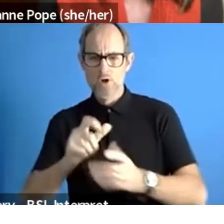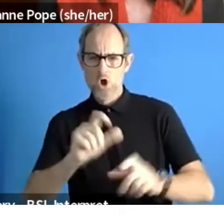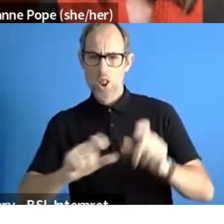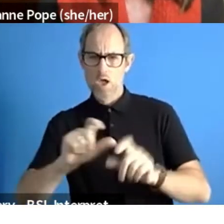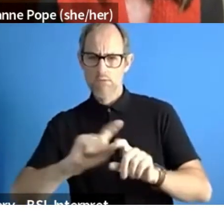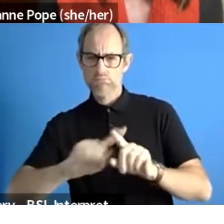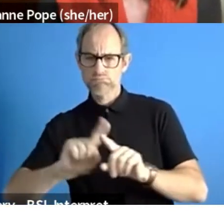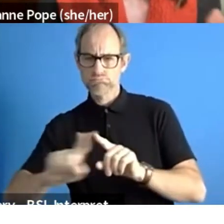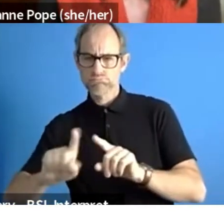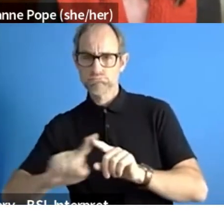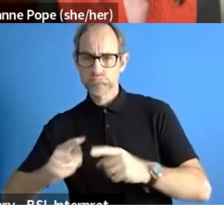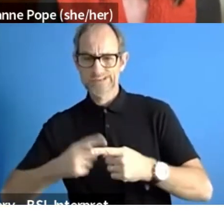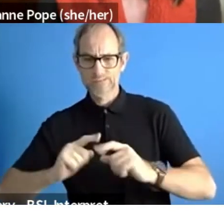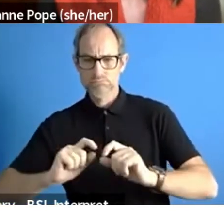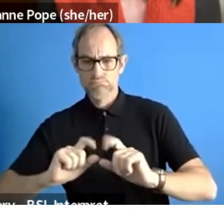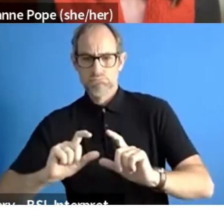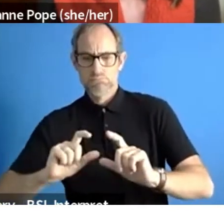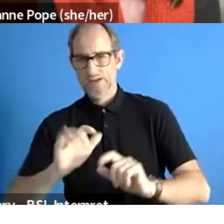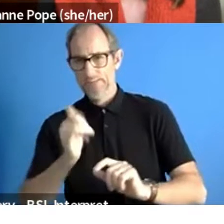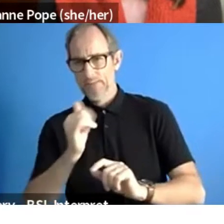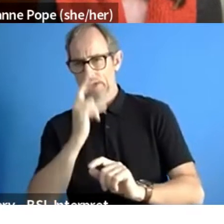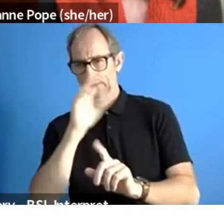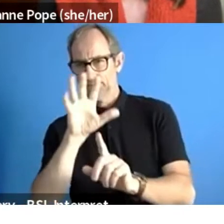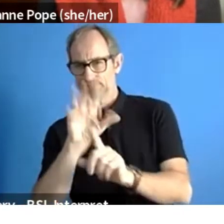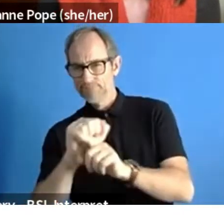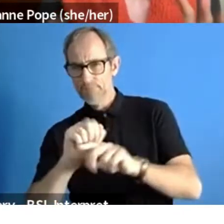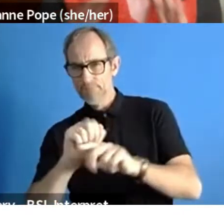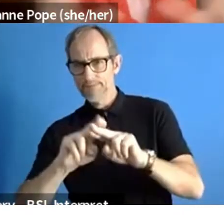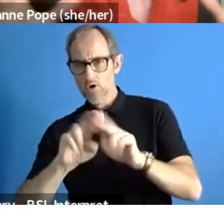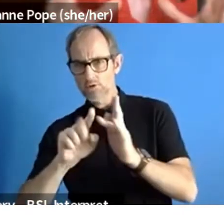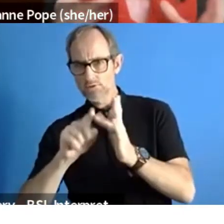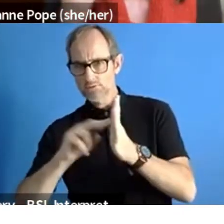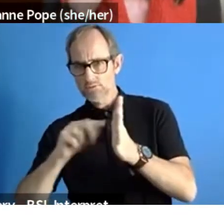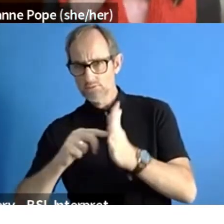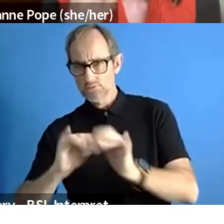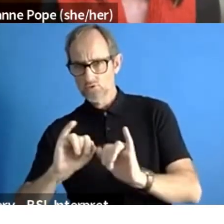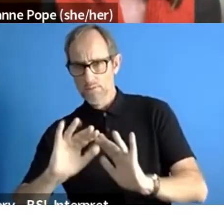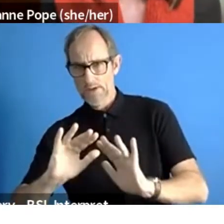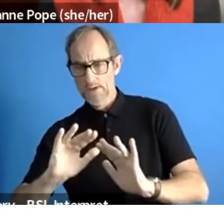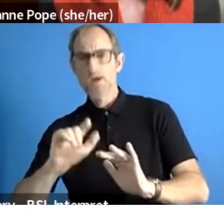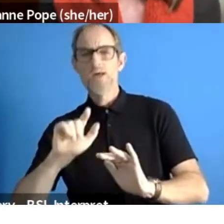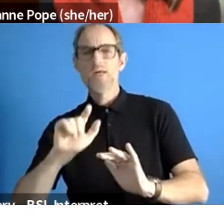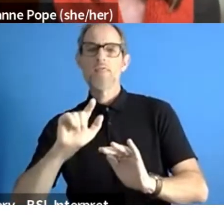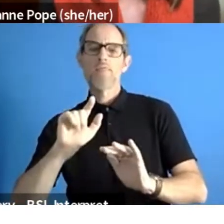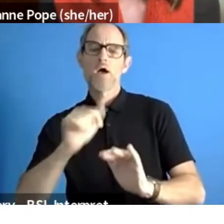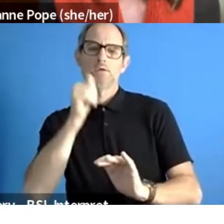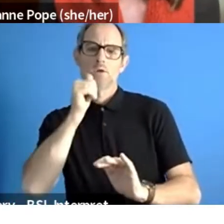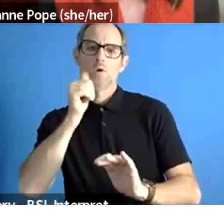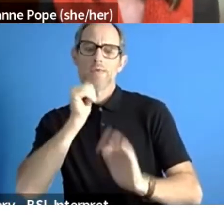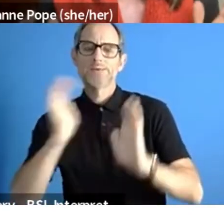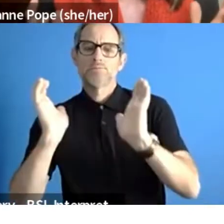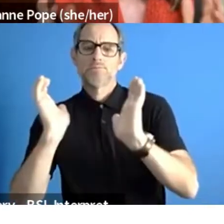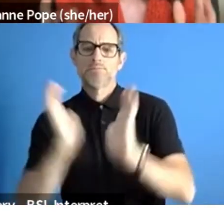You can maybe tell that the font sizes are good. Obviously that's a scaled down image of the page and I